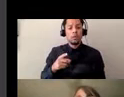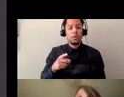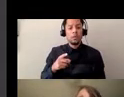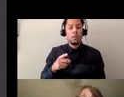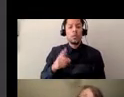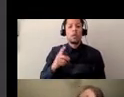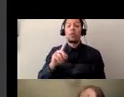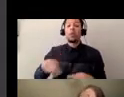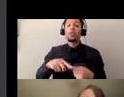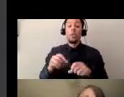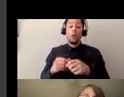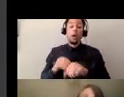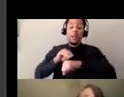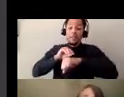models are designed to work.